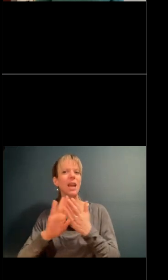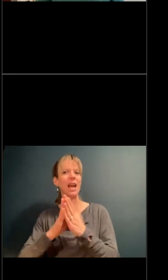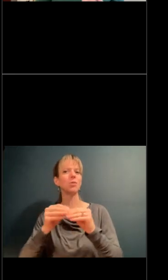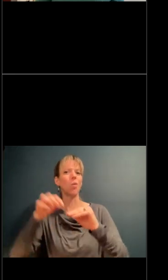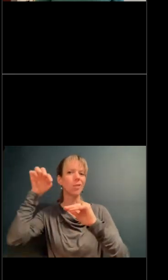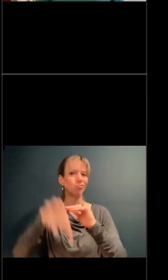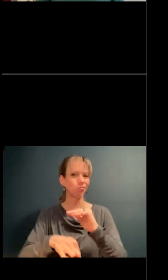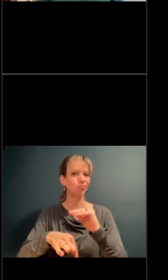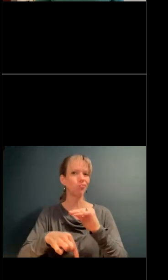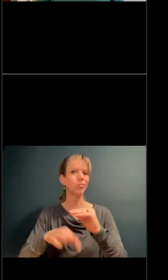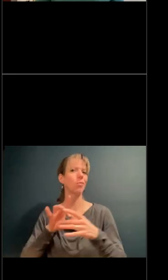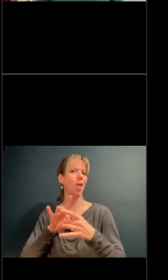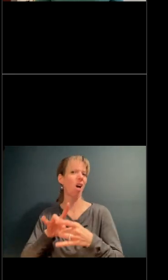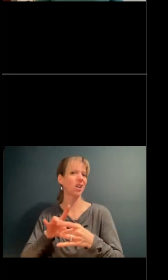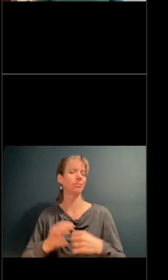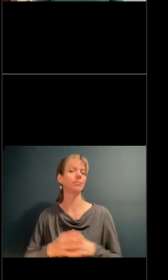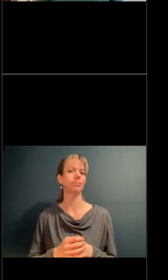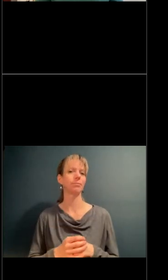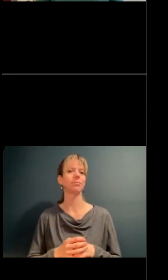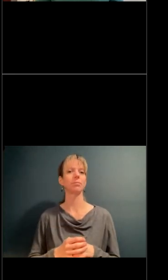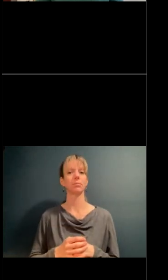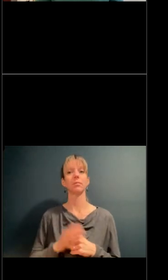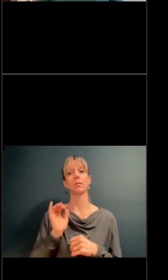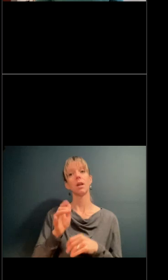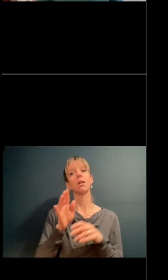I think this is a really important point of reflection.